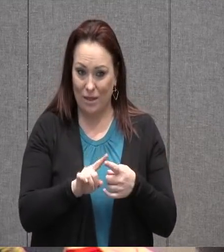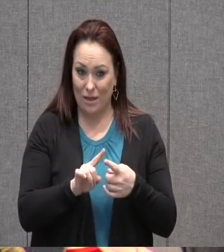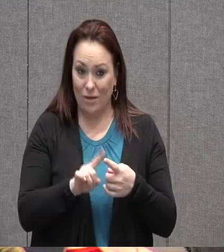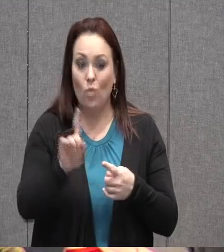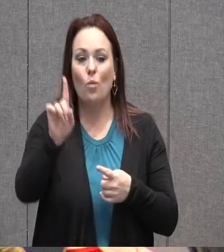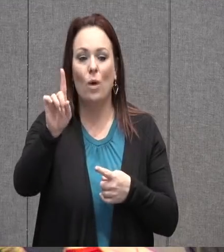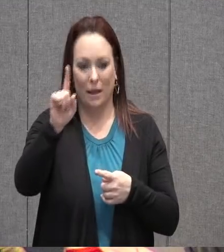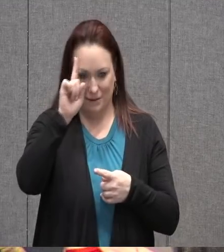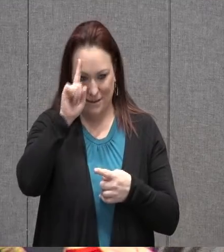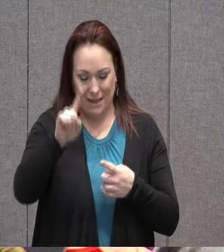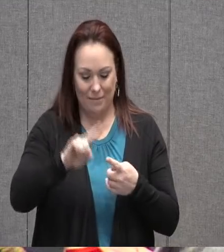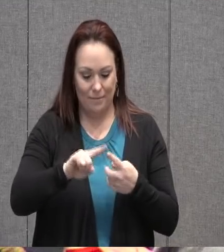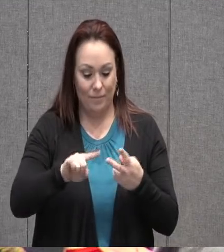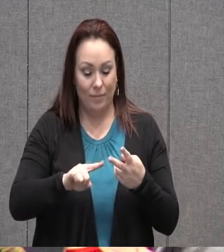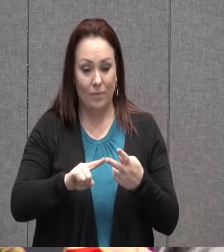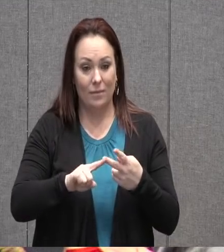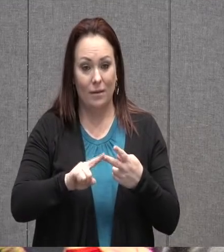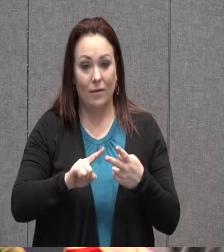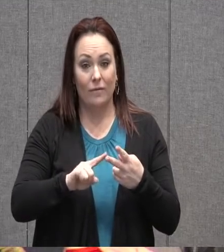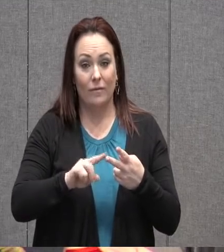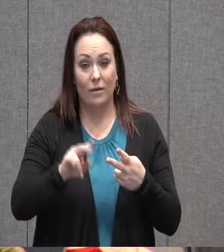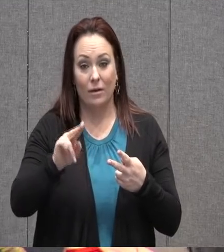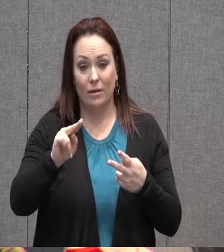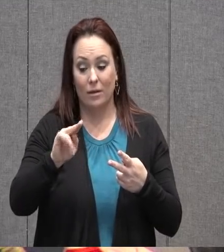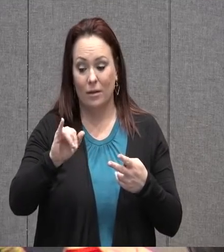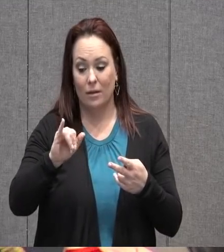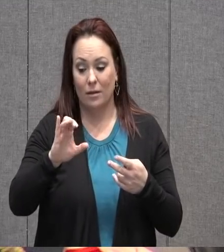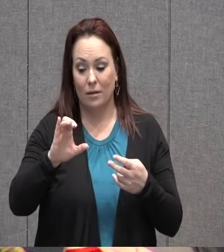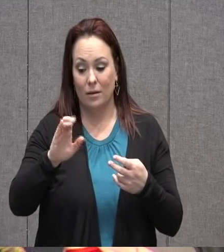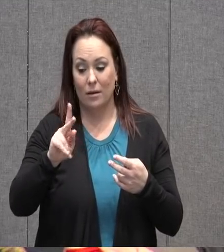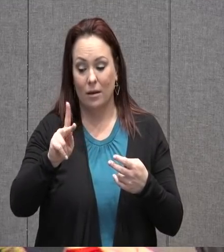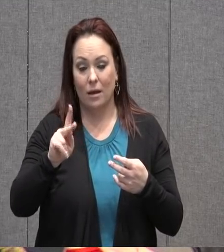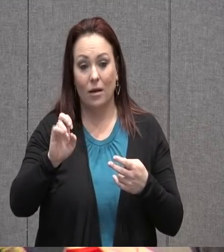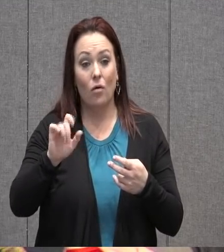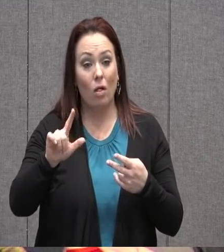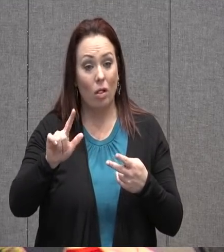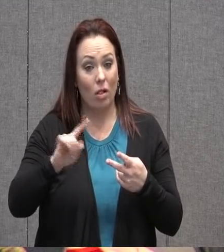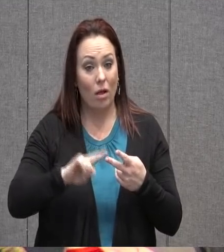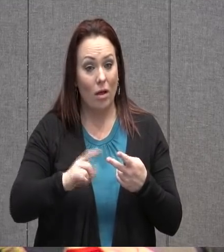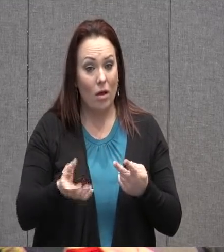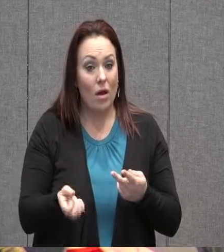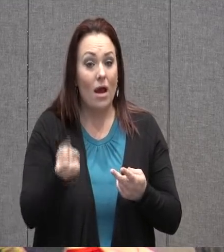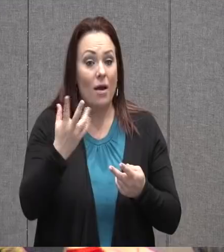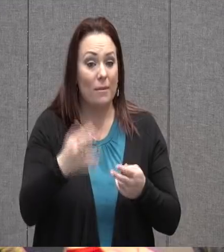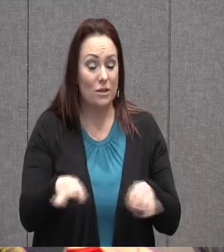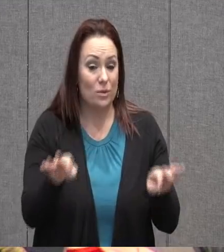One cent. I have the nickel, how much was the nickel worth?